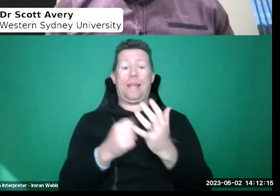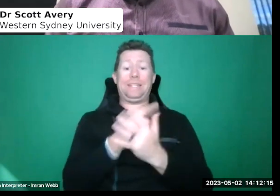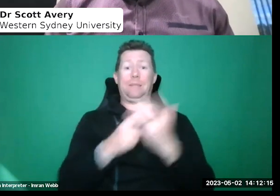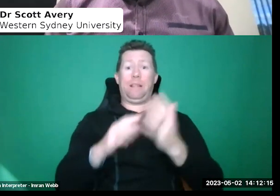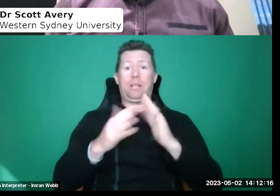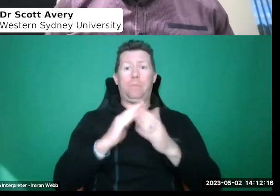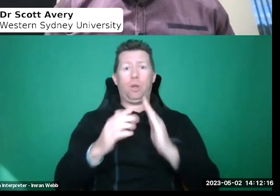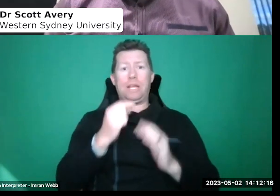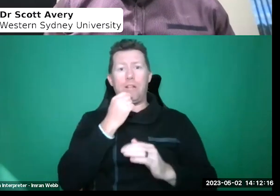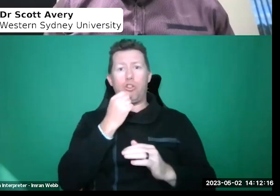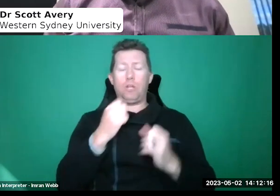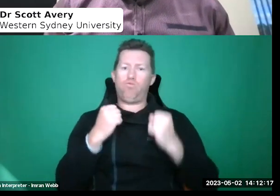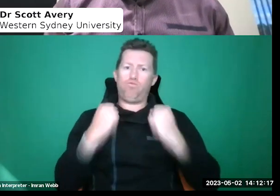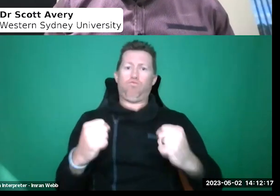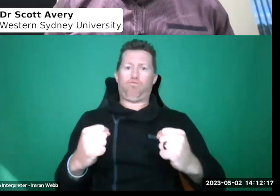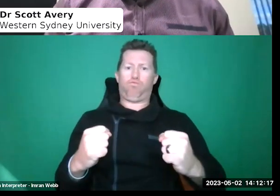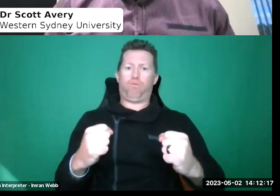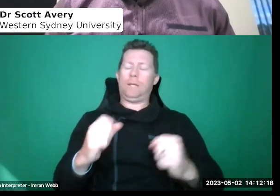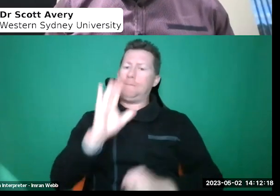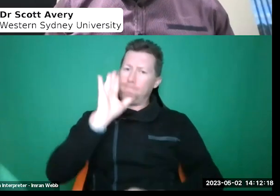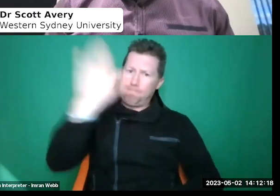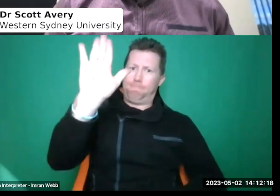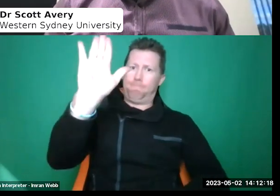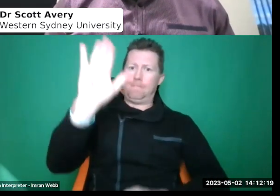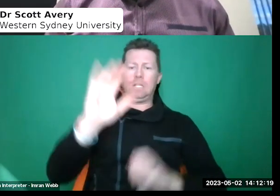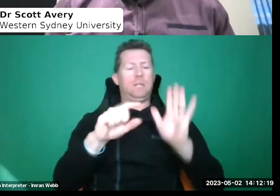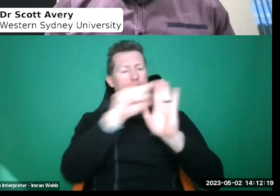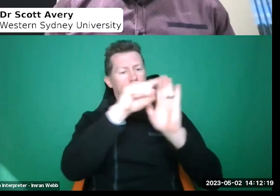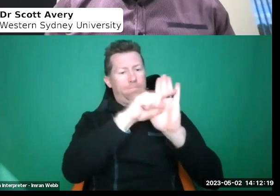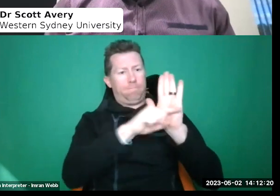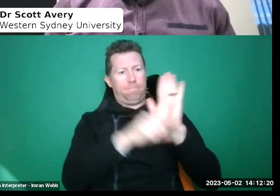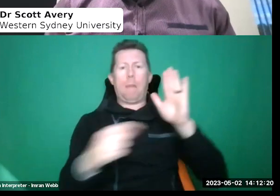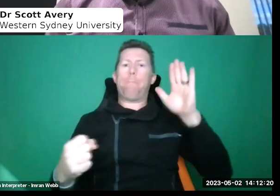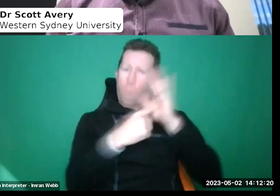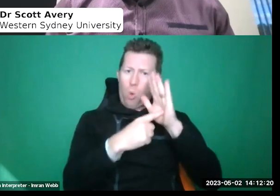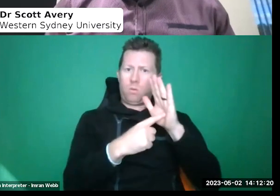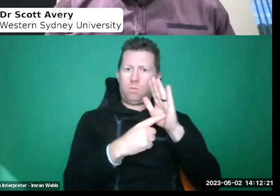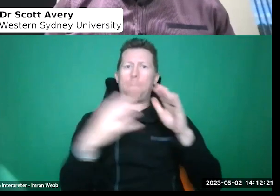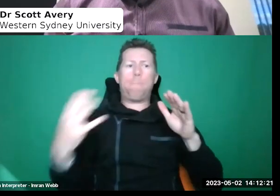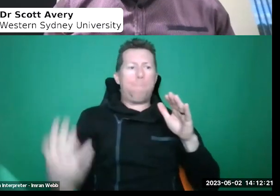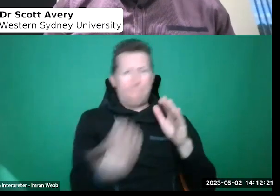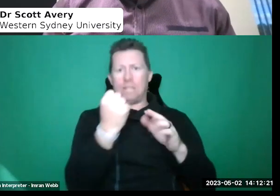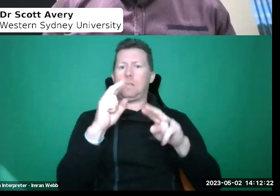was quite strong in making a statement that there needed to be ethics and ethical framework for this,